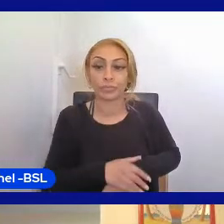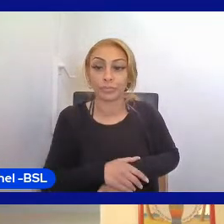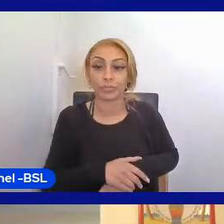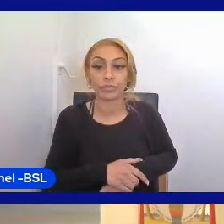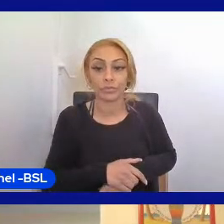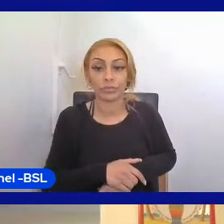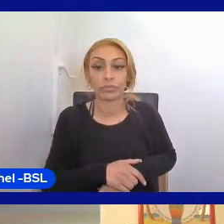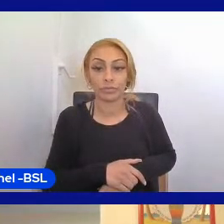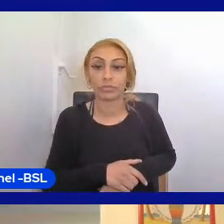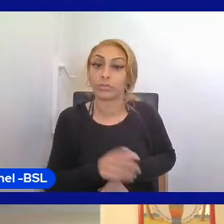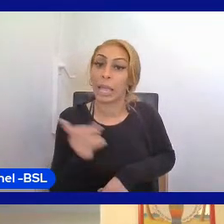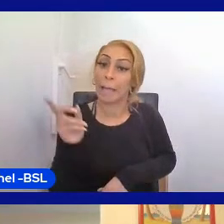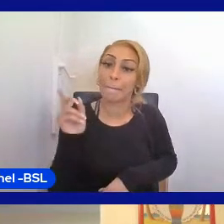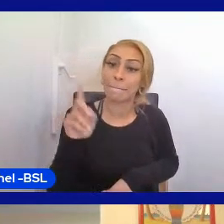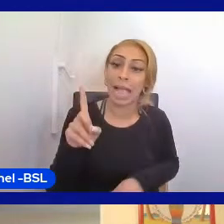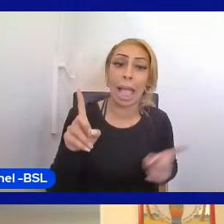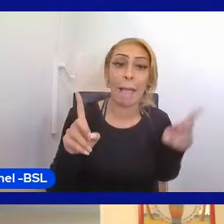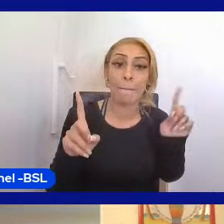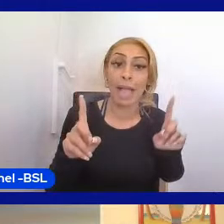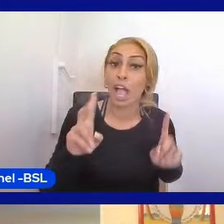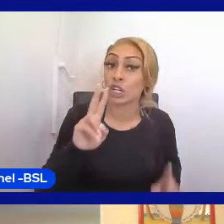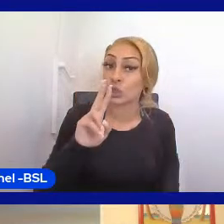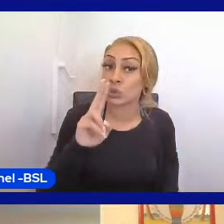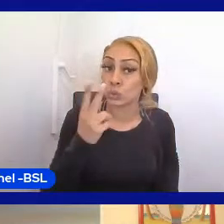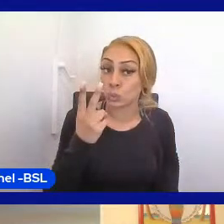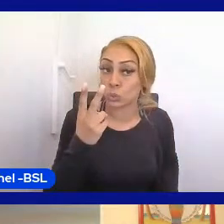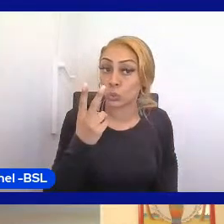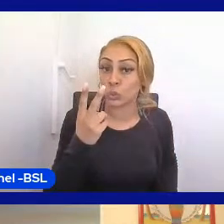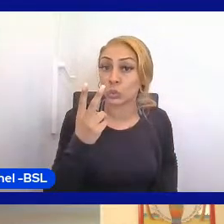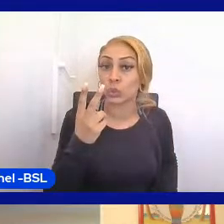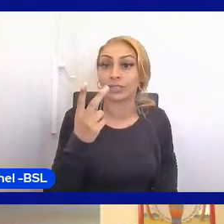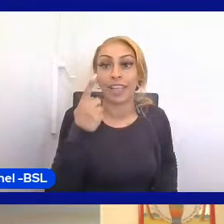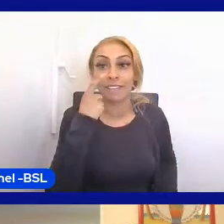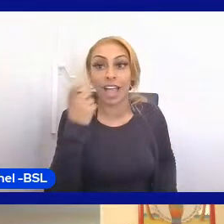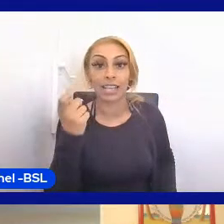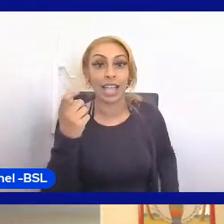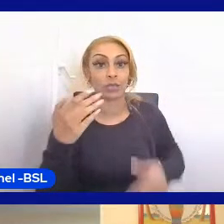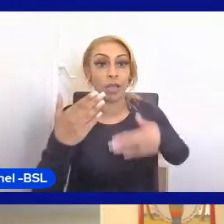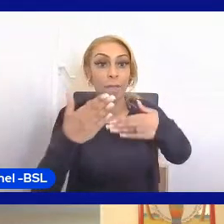We have a break, now until 2 PM I believe, yes lunch break until two.